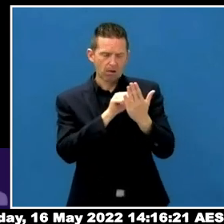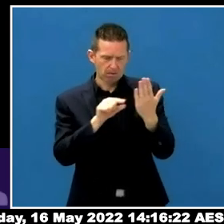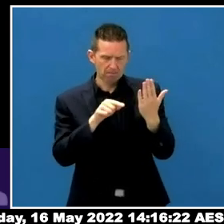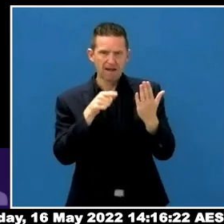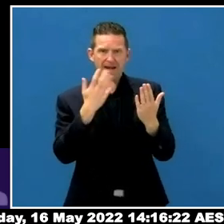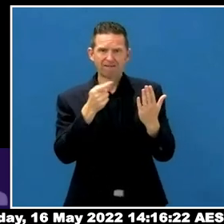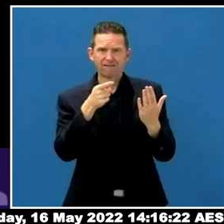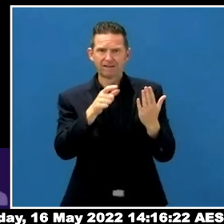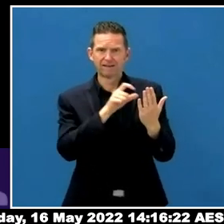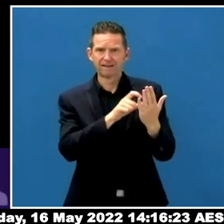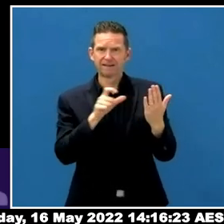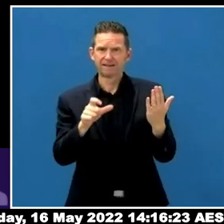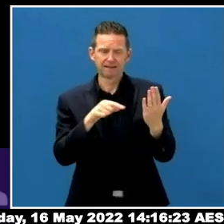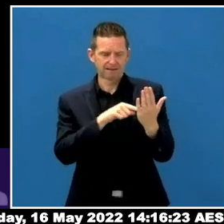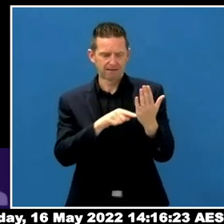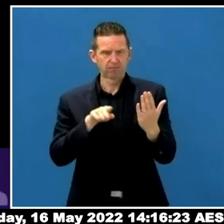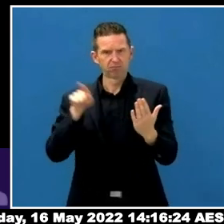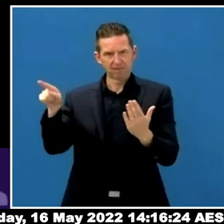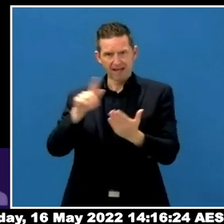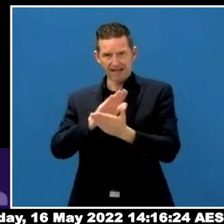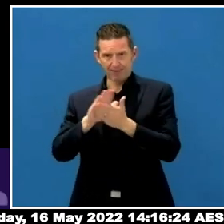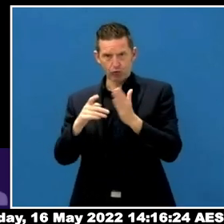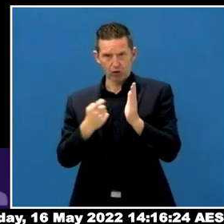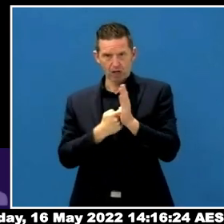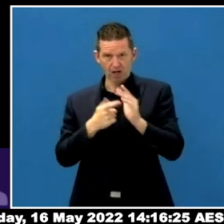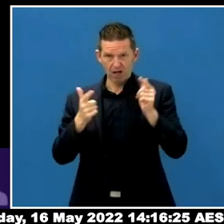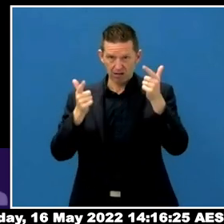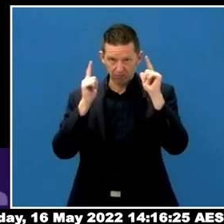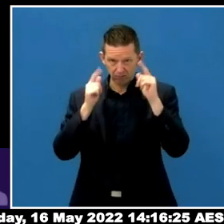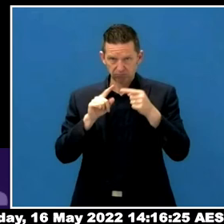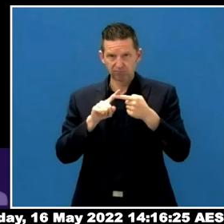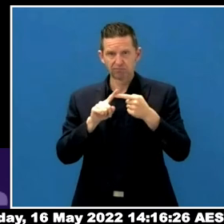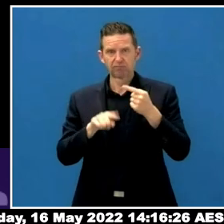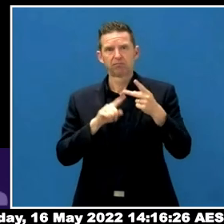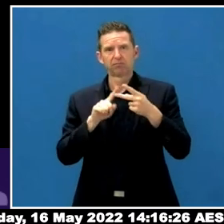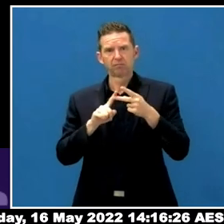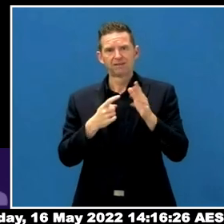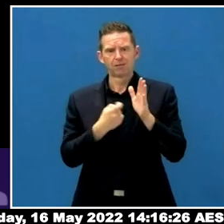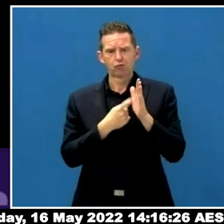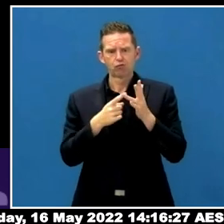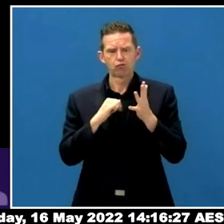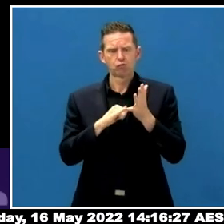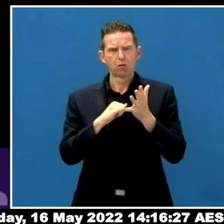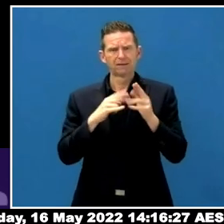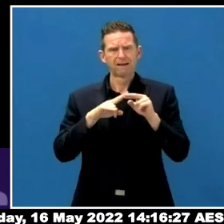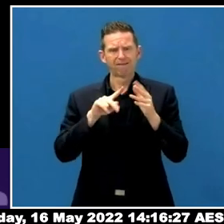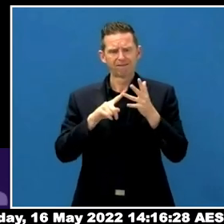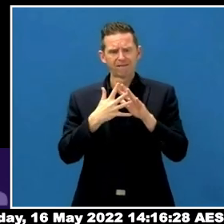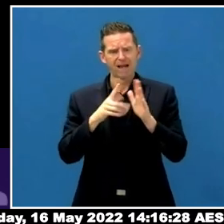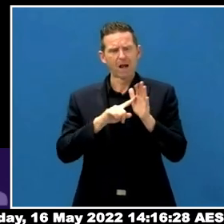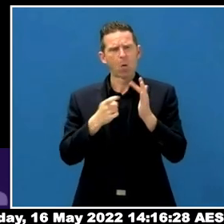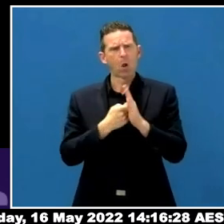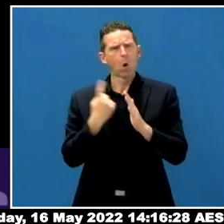You also copy in Ross Fowler. Who was he at the time, to your knowledge? He was on the Board. Alright.